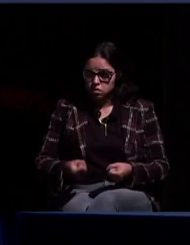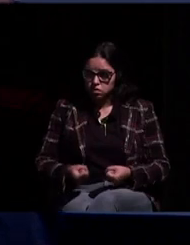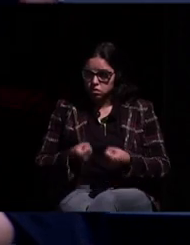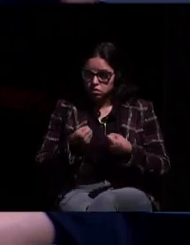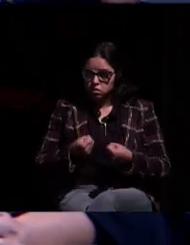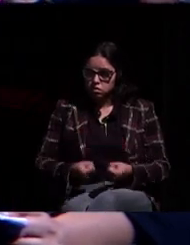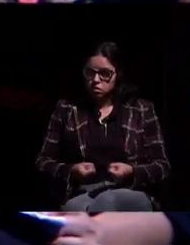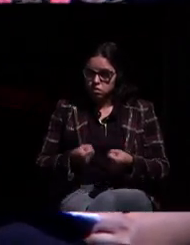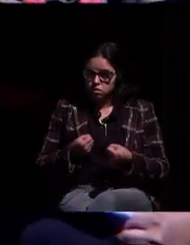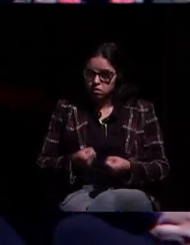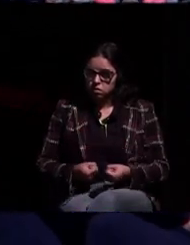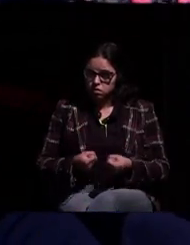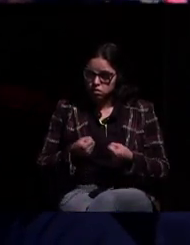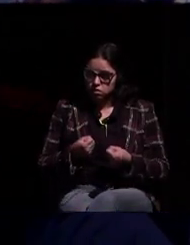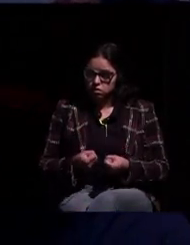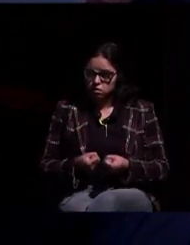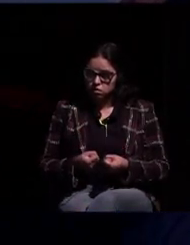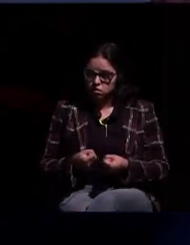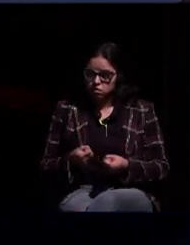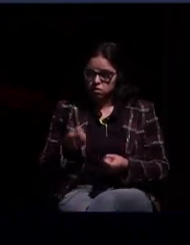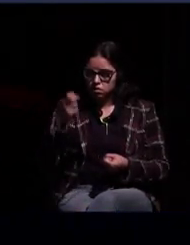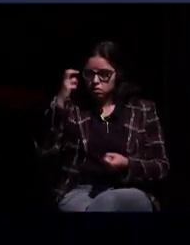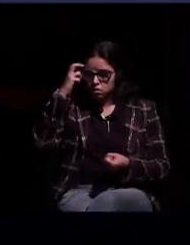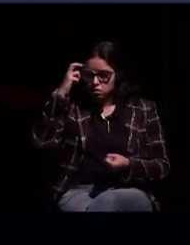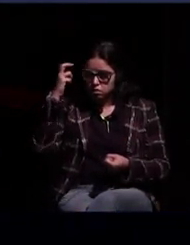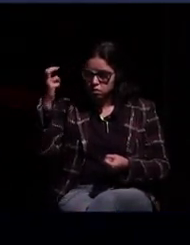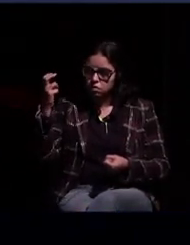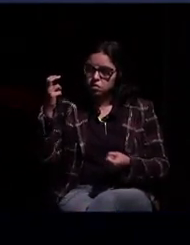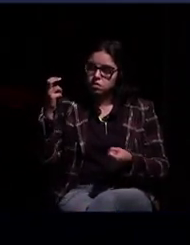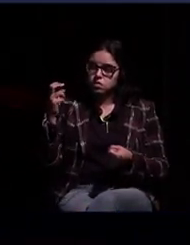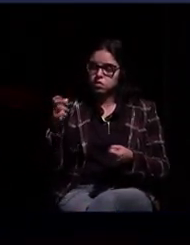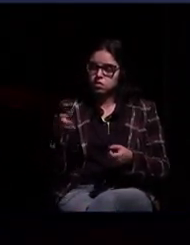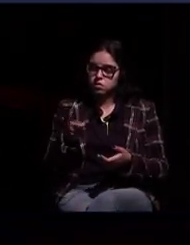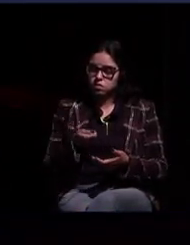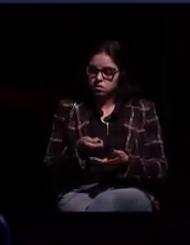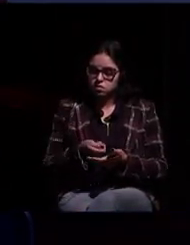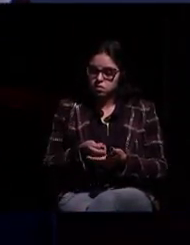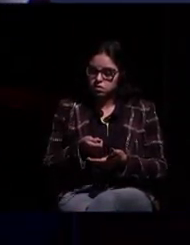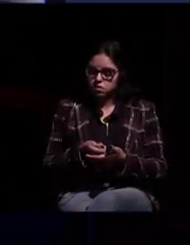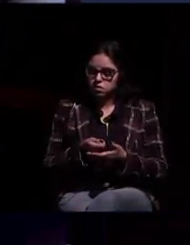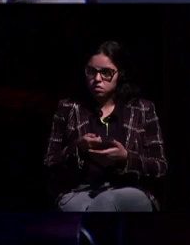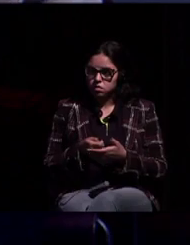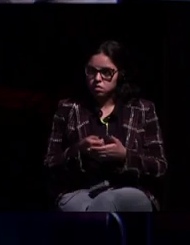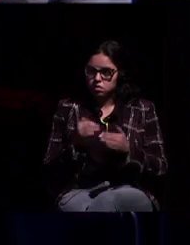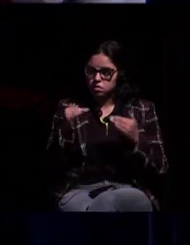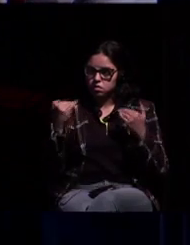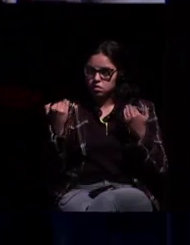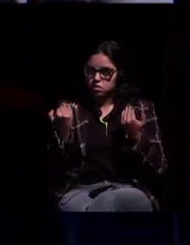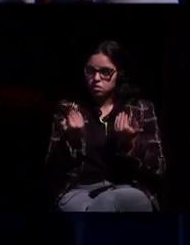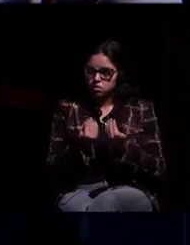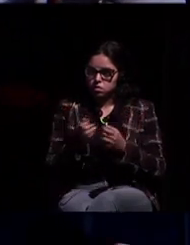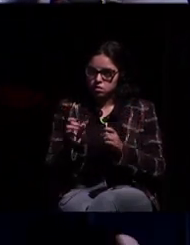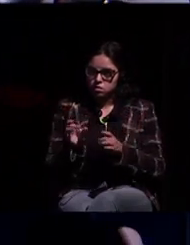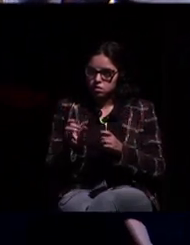in their demand for high commissions on room sales putting pressure also on hotels